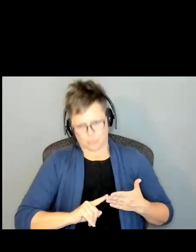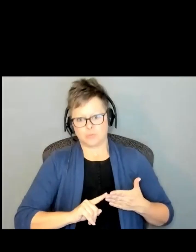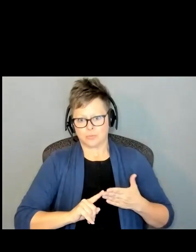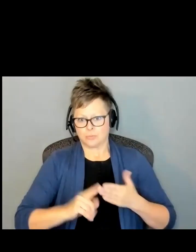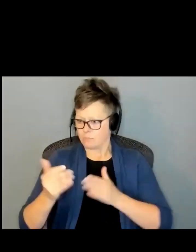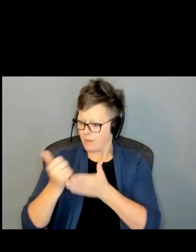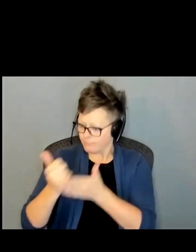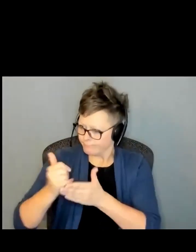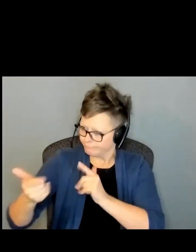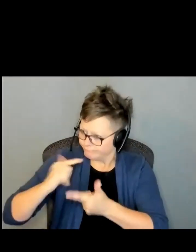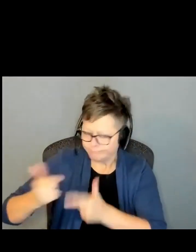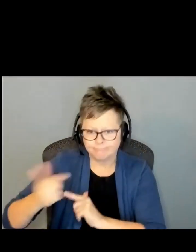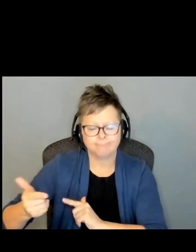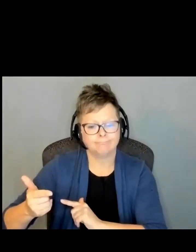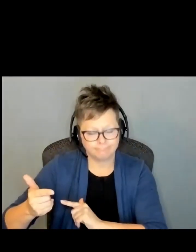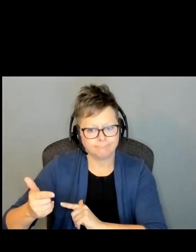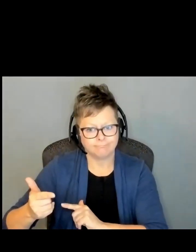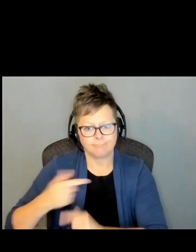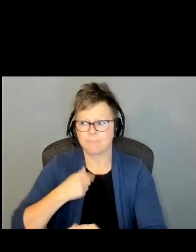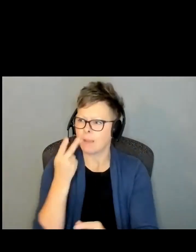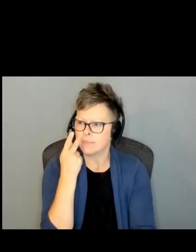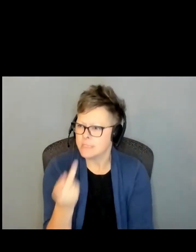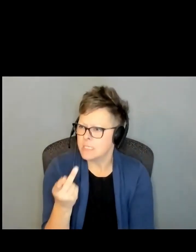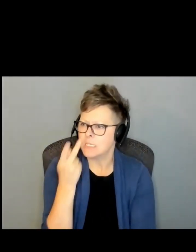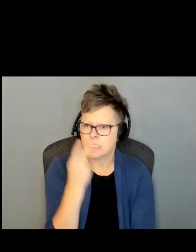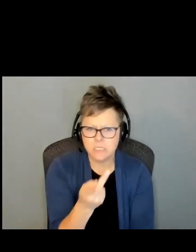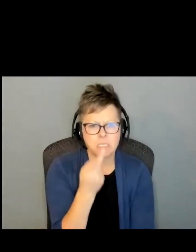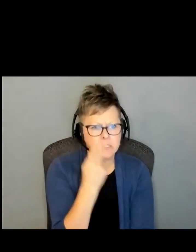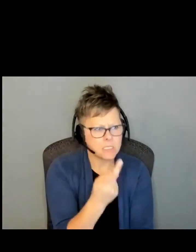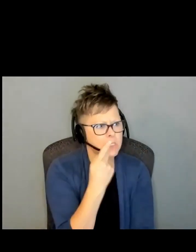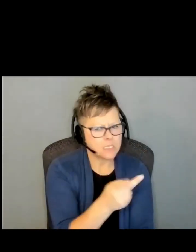Another privilege afforded to me seeing firsthand patterns or trends of responses to chronic